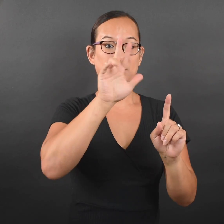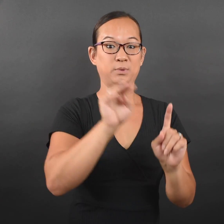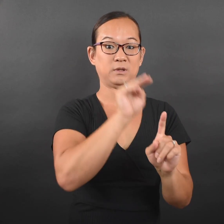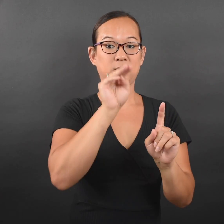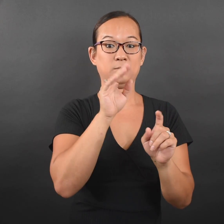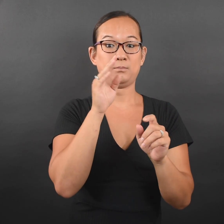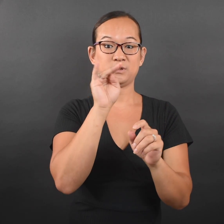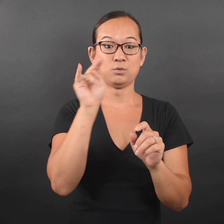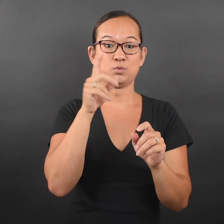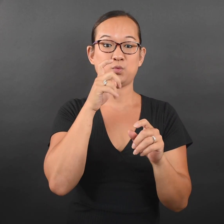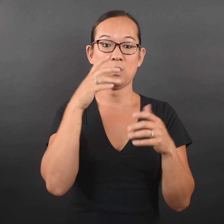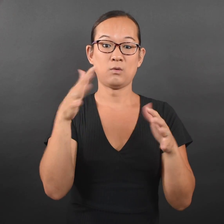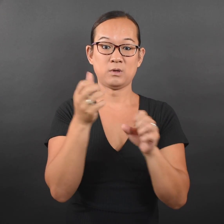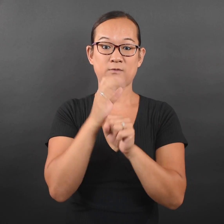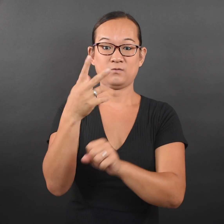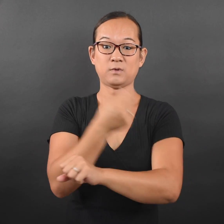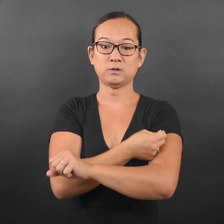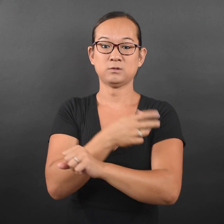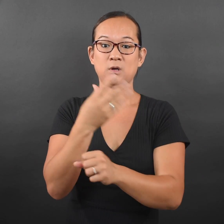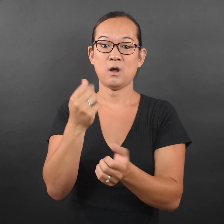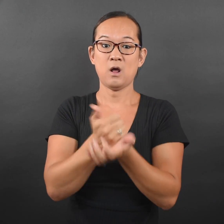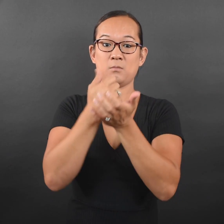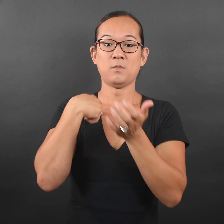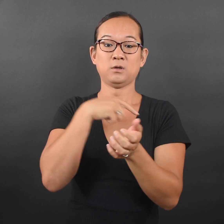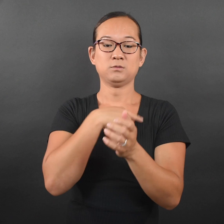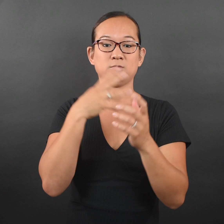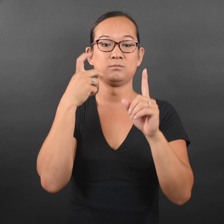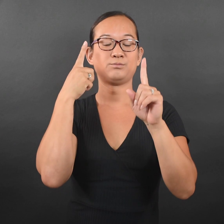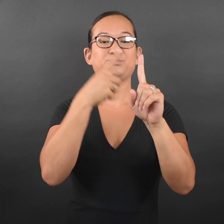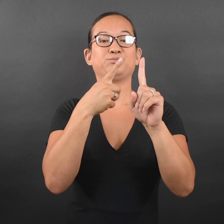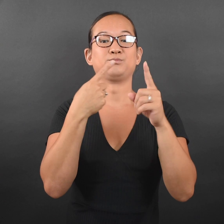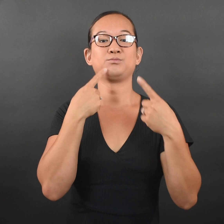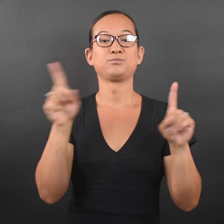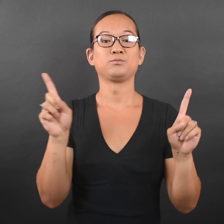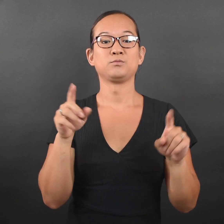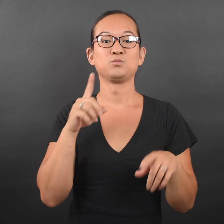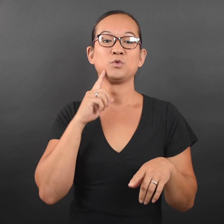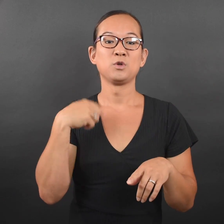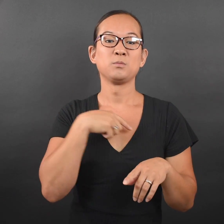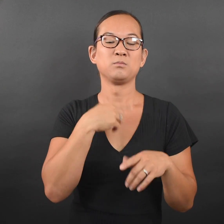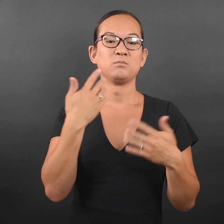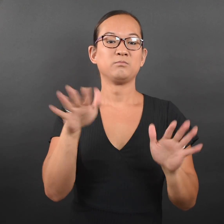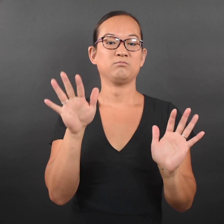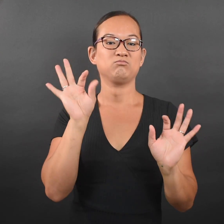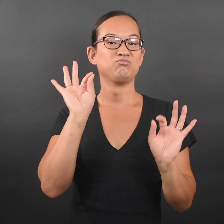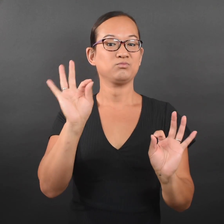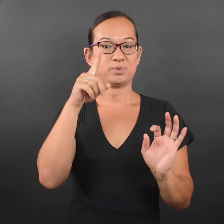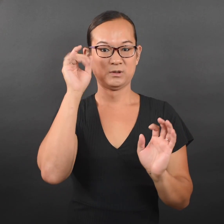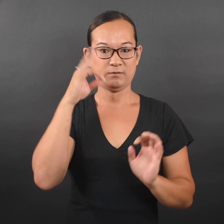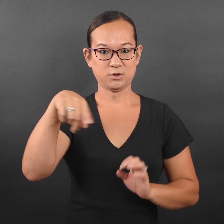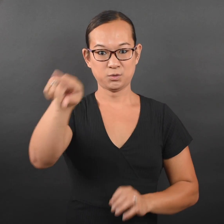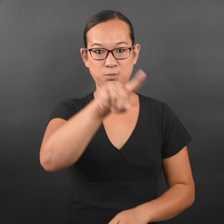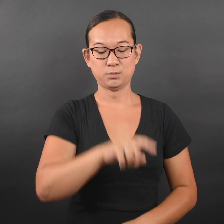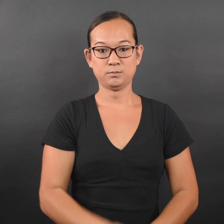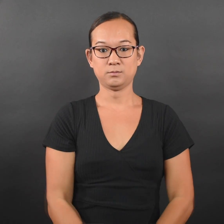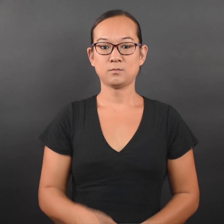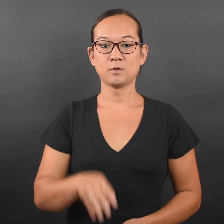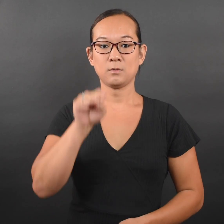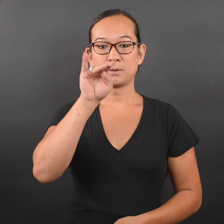vaccine and helped us reach this landmark. We are better off because of all of you.”